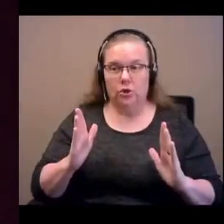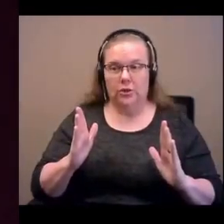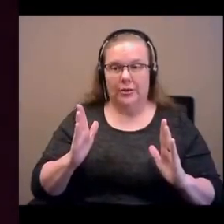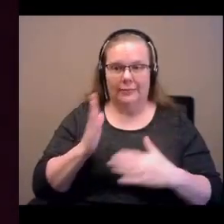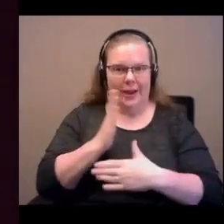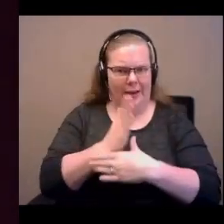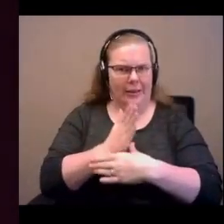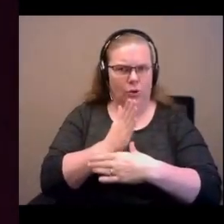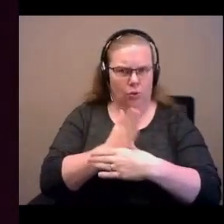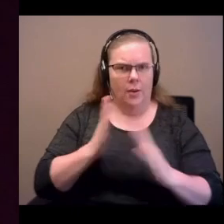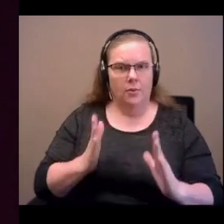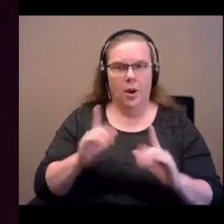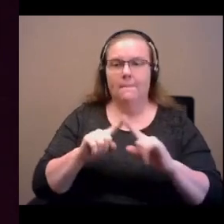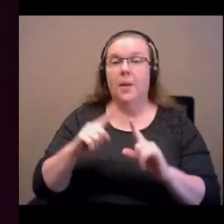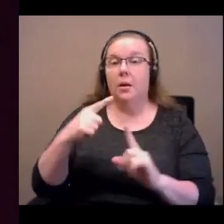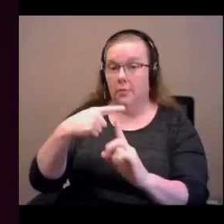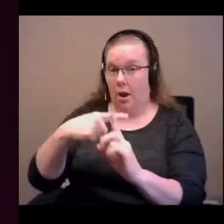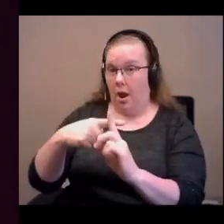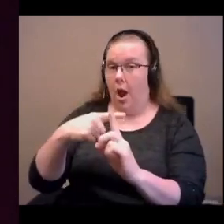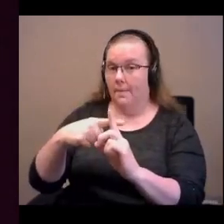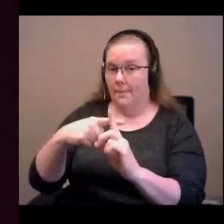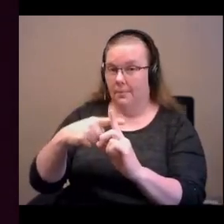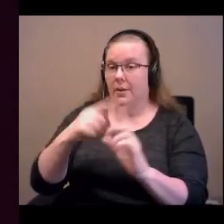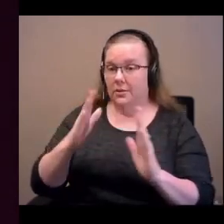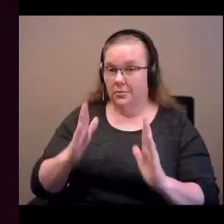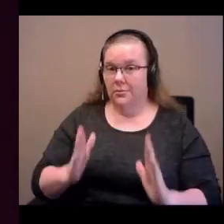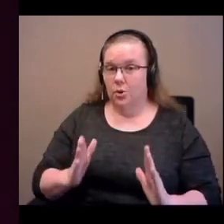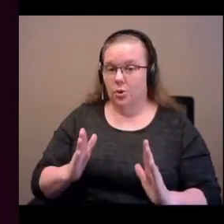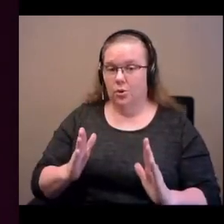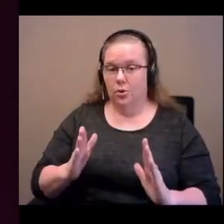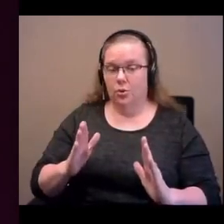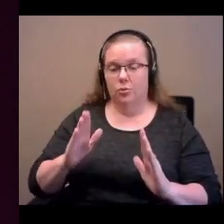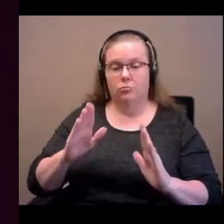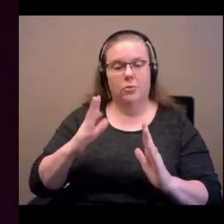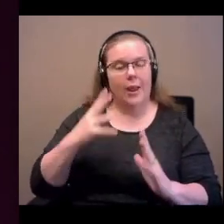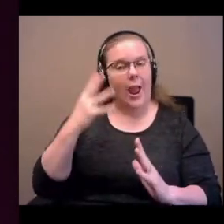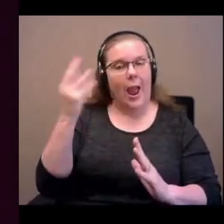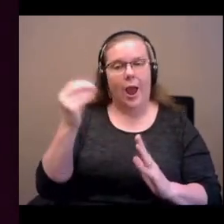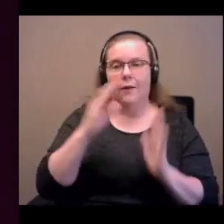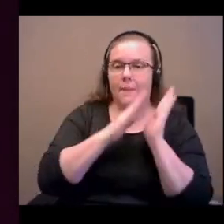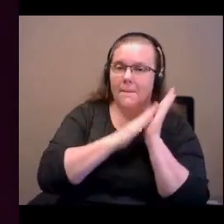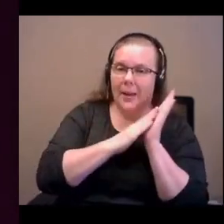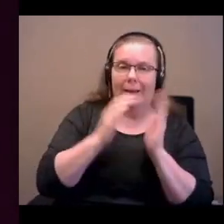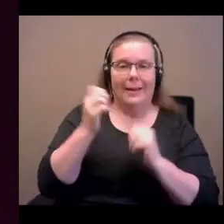you’re optimists. You roll out of bed every day and try to make the world a better place.